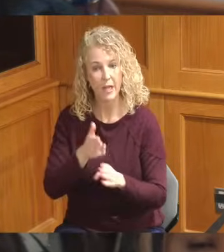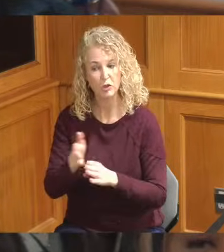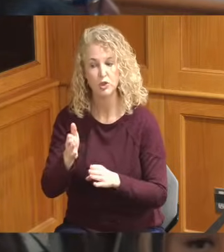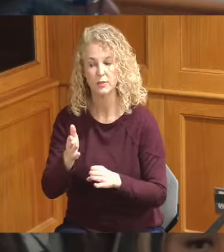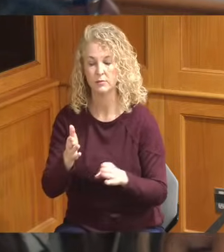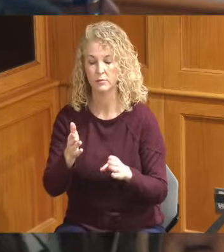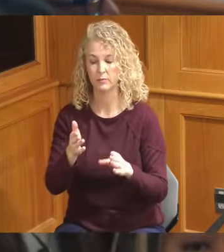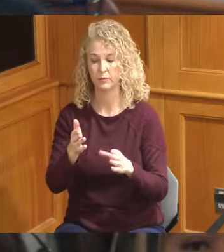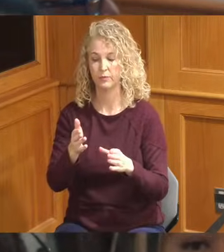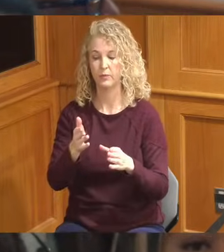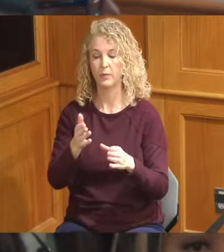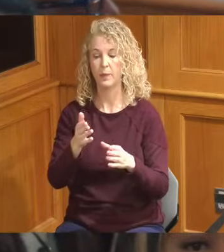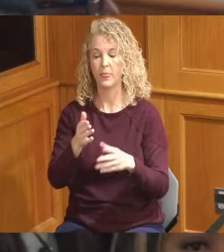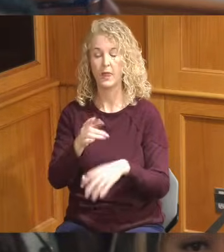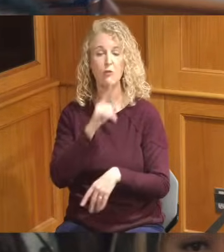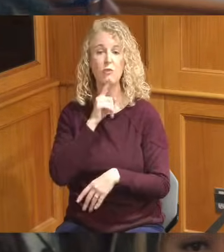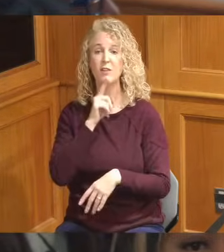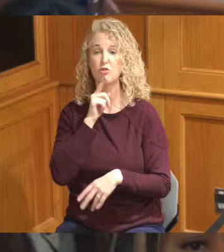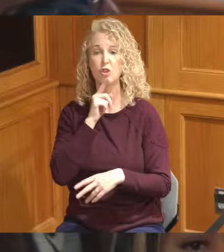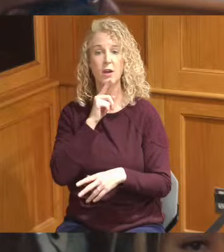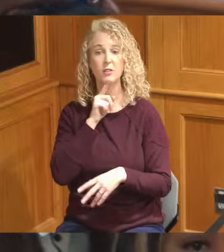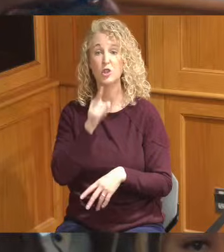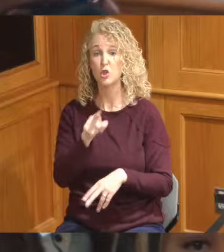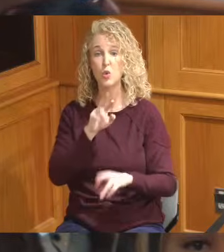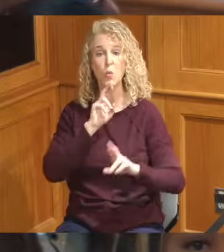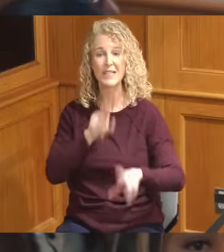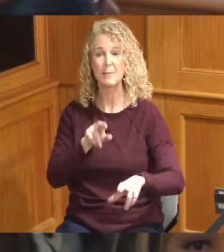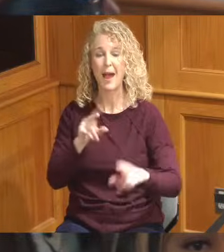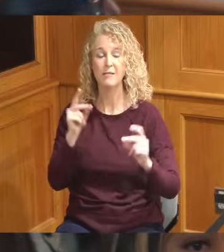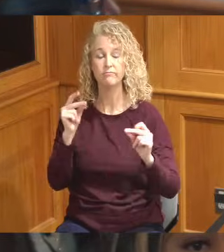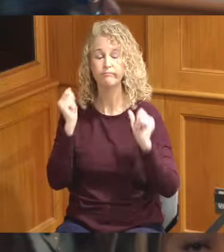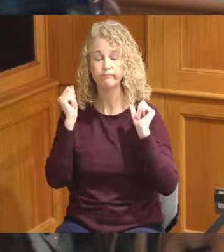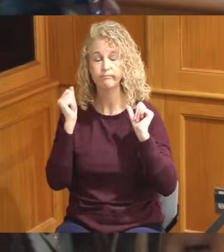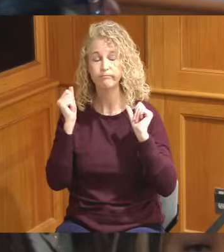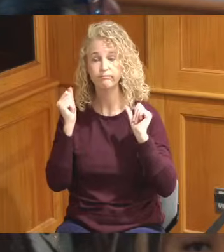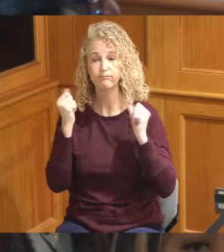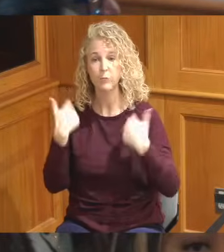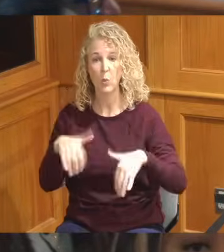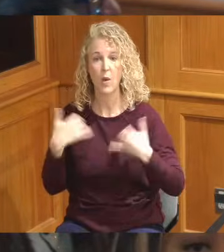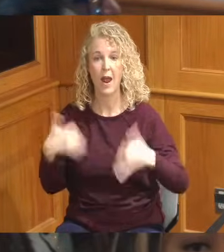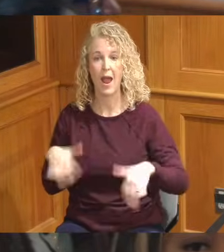and so it it was just an immediate response to a need in this community and I was so grateful